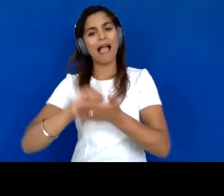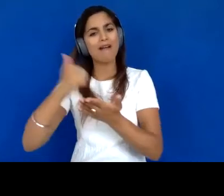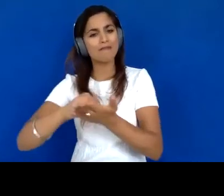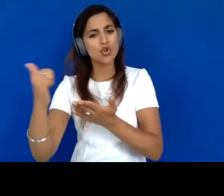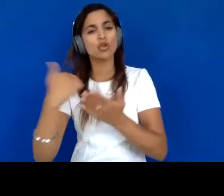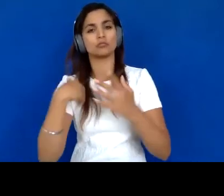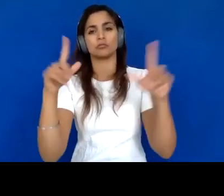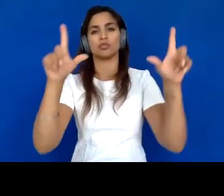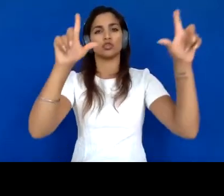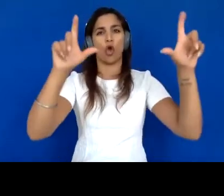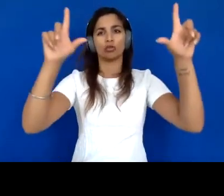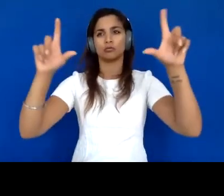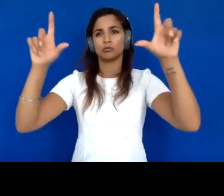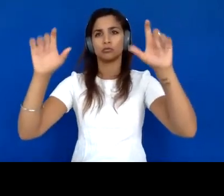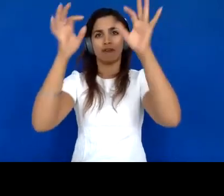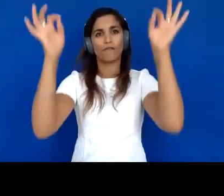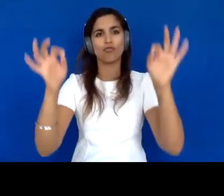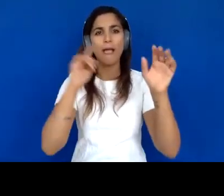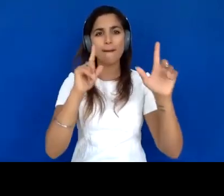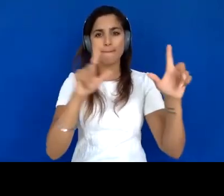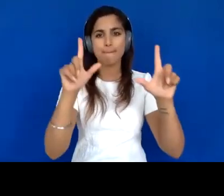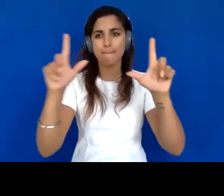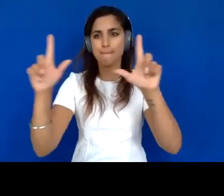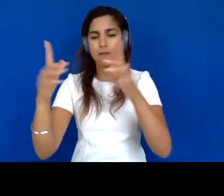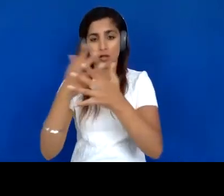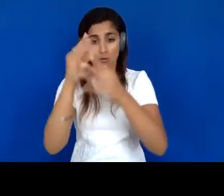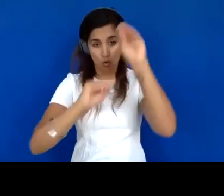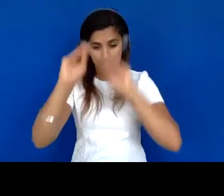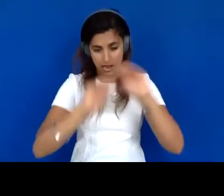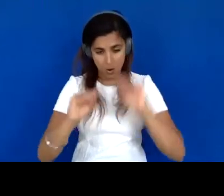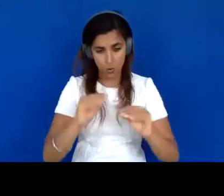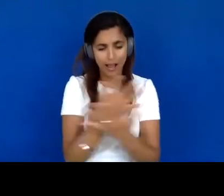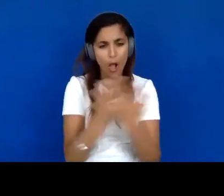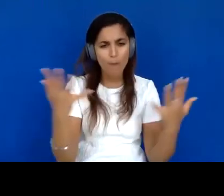order to kind the number of male and female characters represented number of